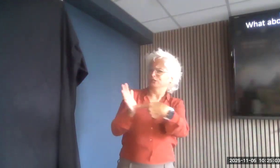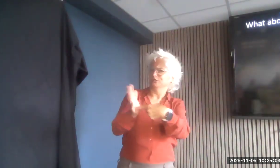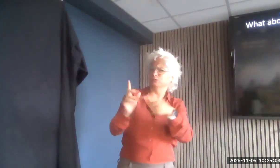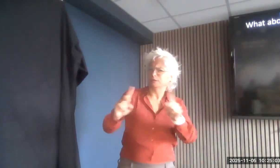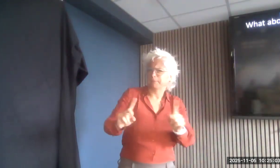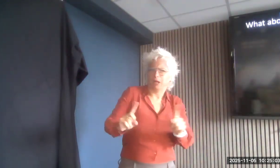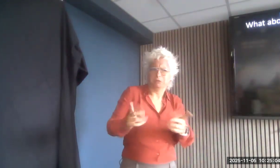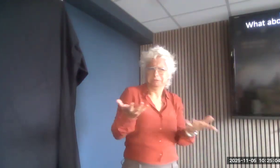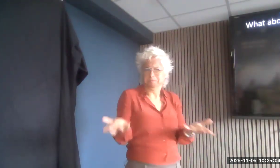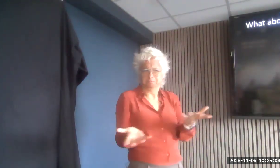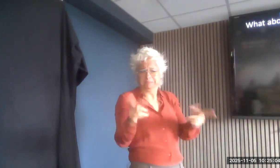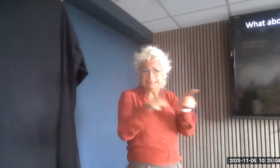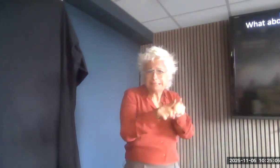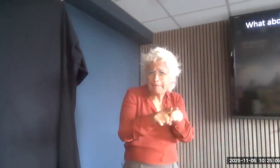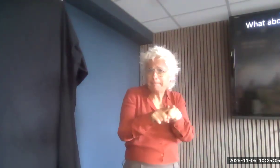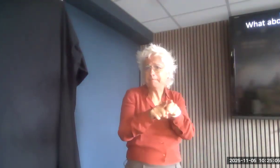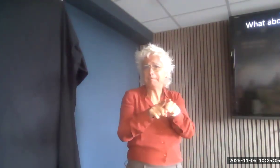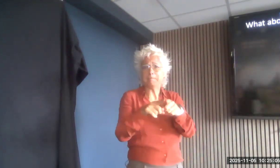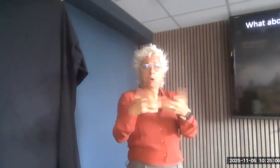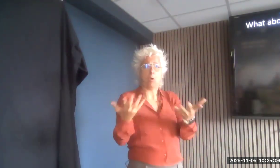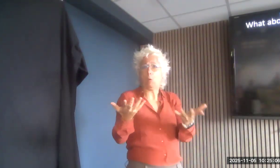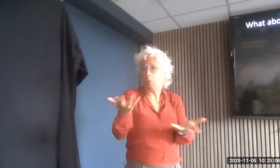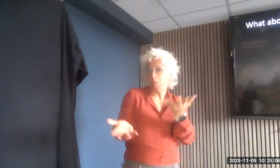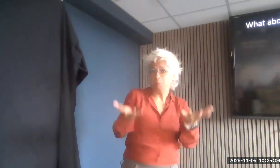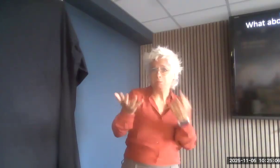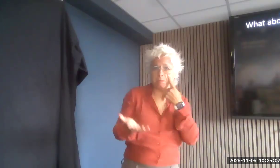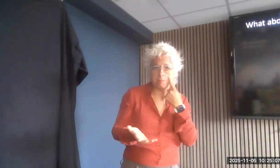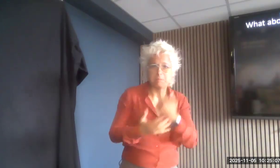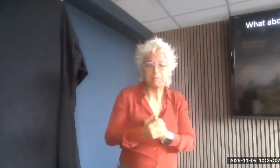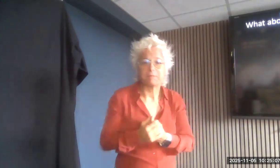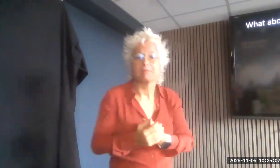So how, does this apply to the context which we are talking about today which is sign languages.